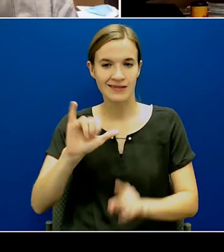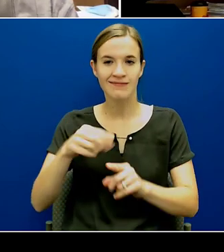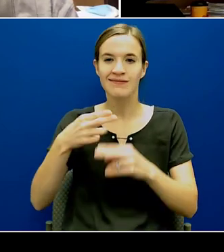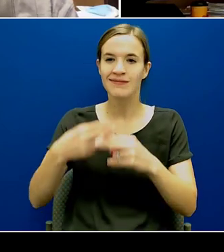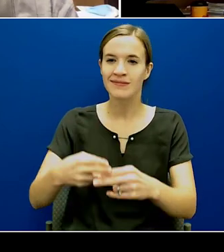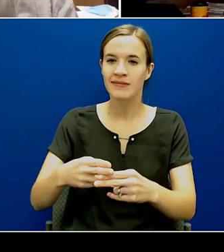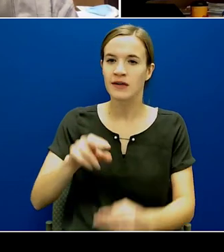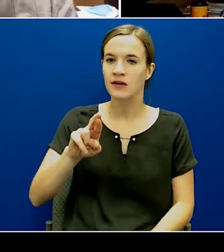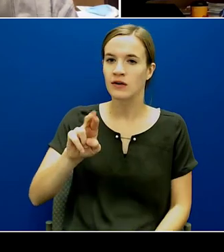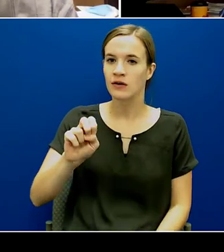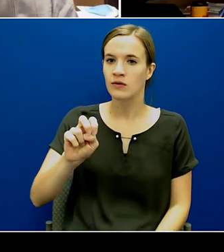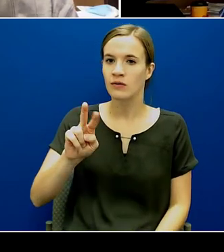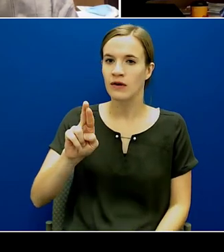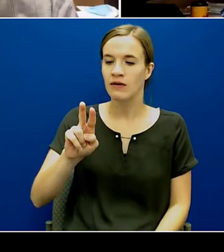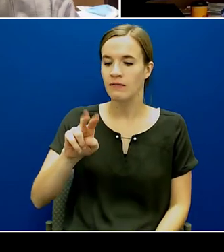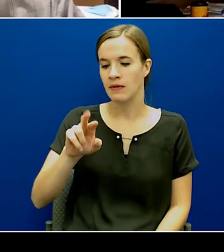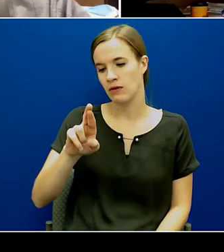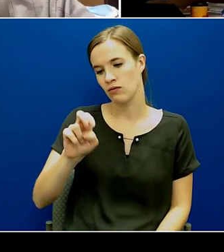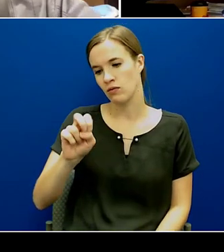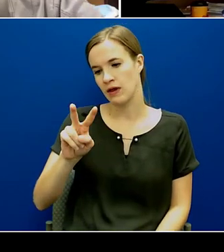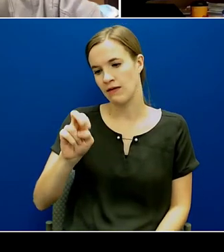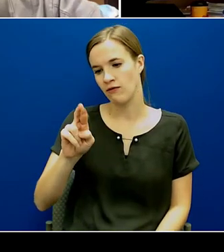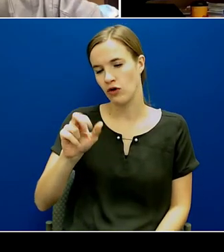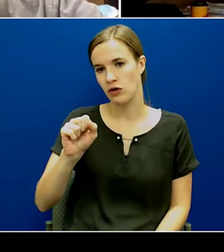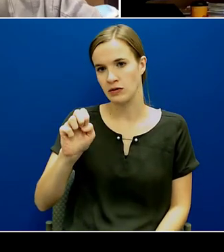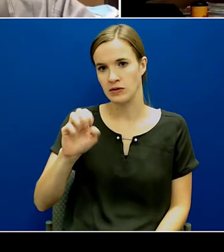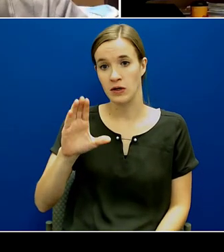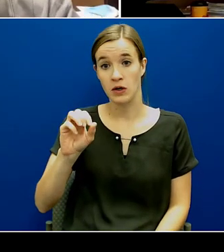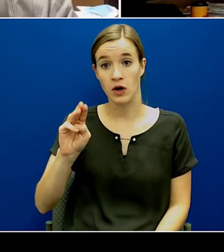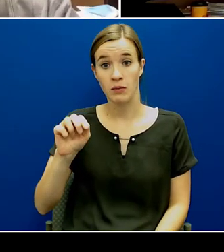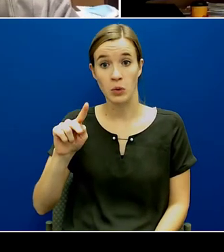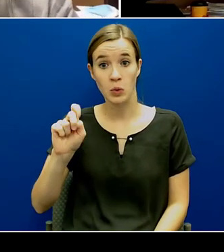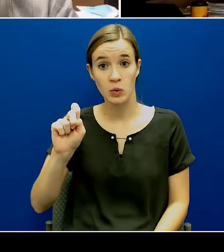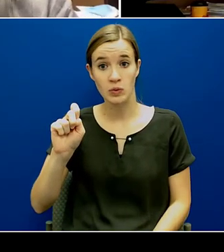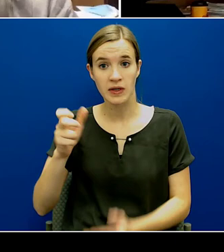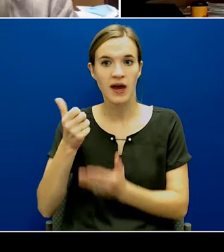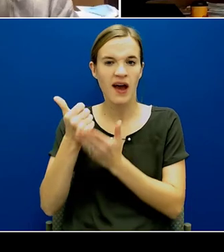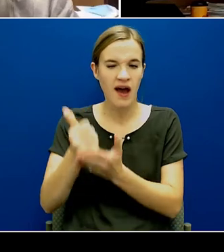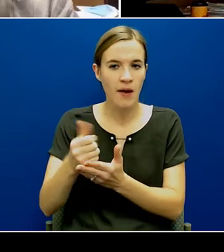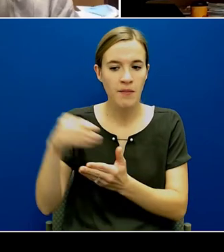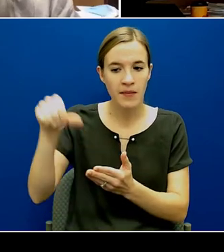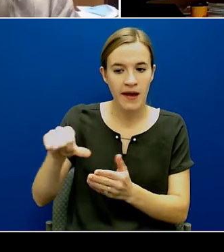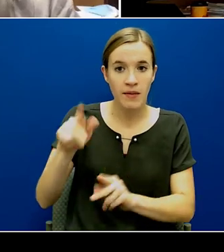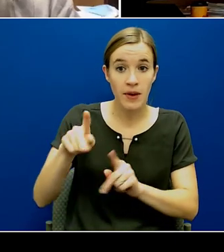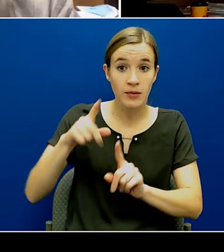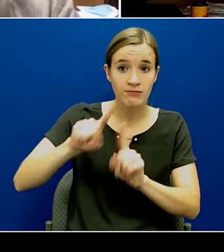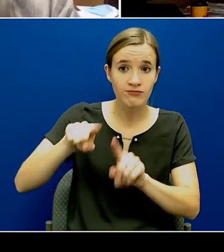work. And as you know that, if you don't have transportation, it's hard to get to work